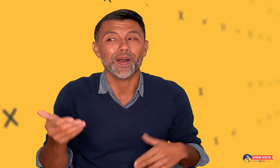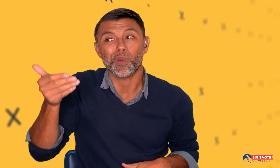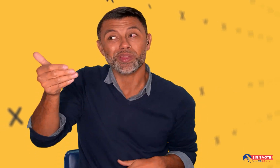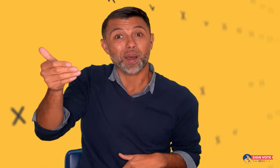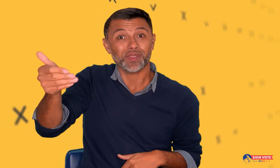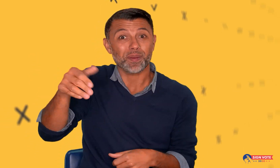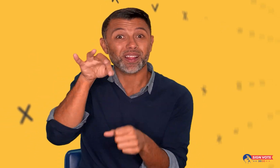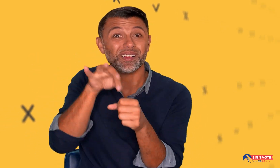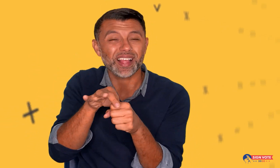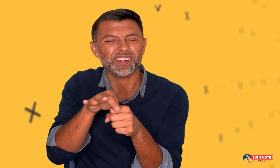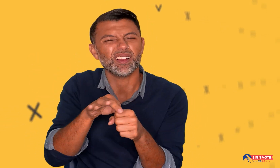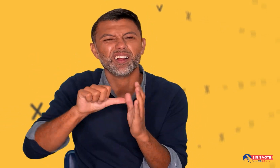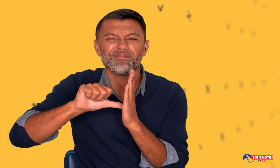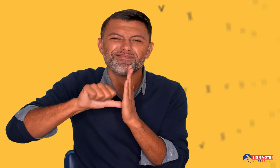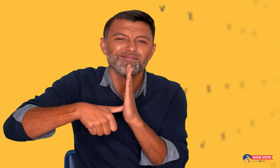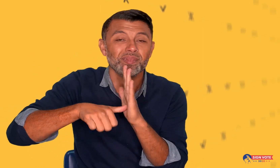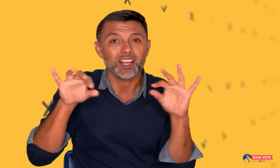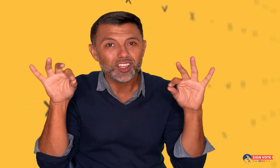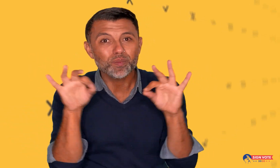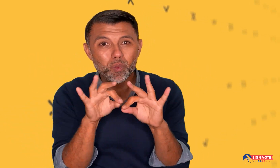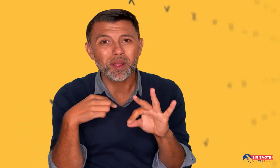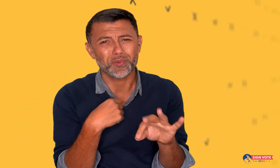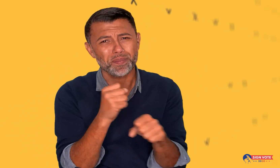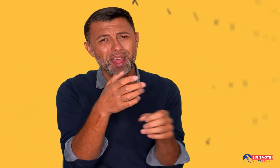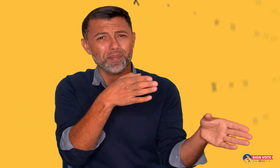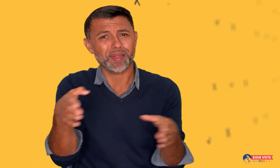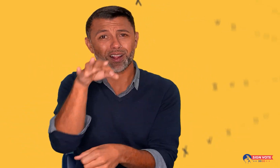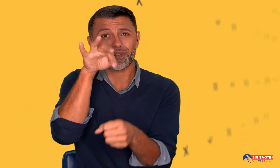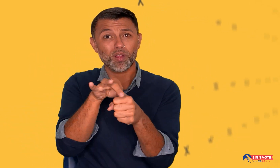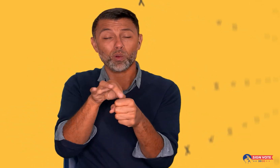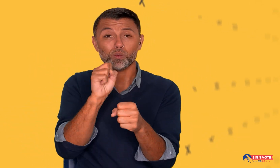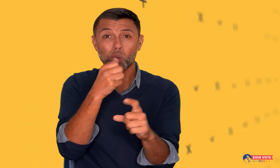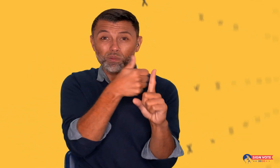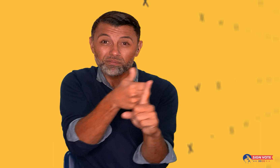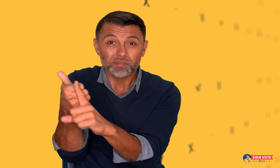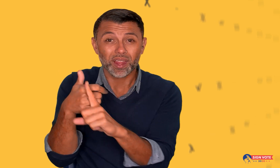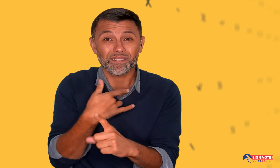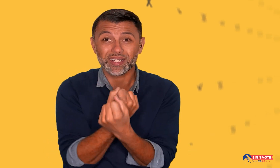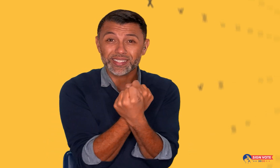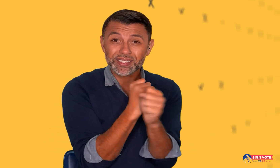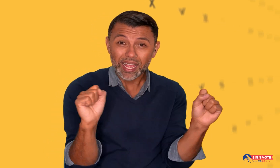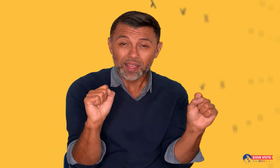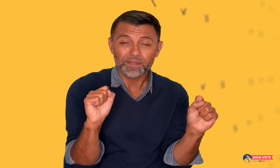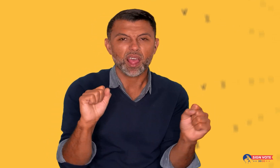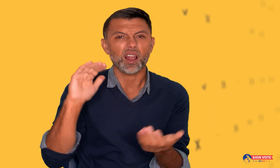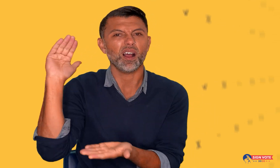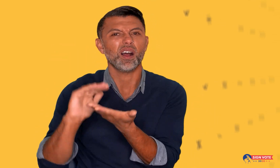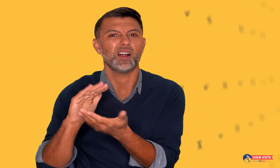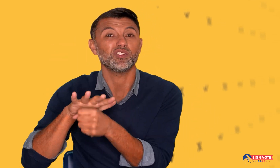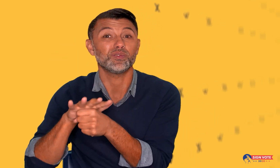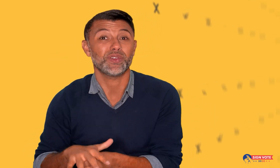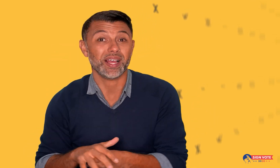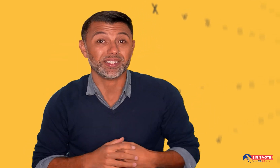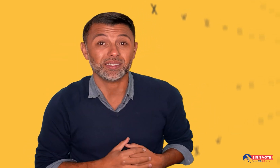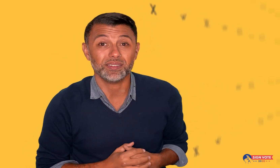With the upcoming election, I want to emphasize the importance of making a plan to vote so that you feel safe and less stressed.